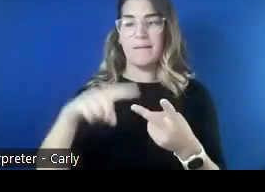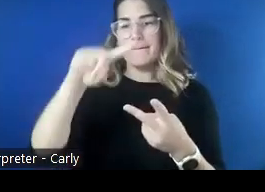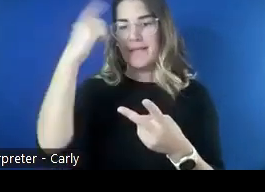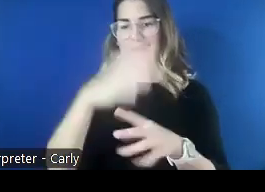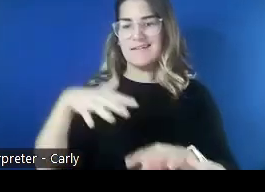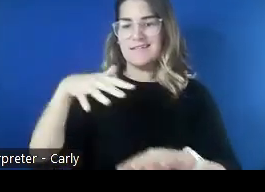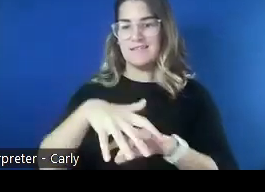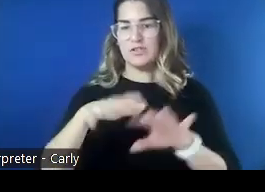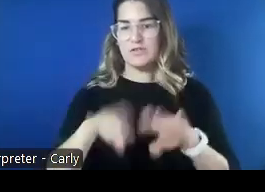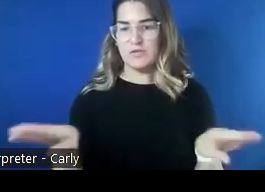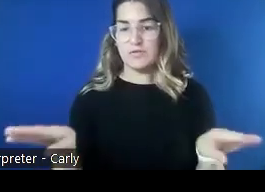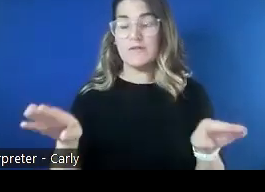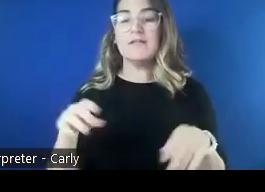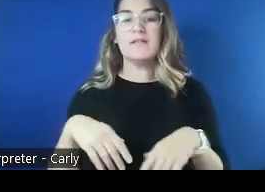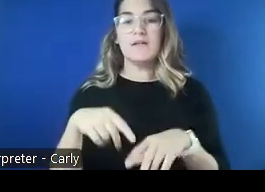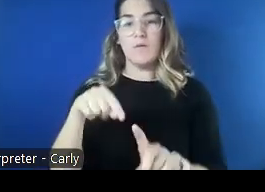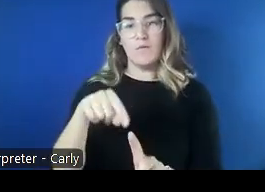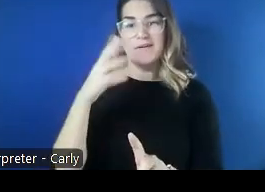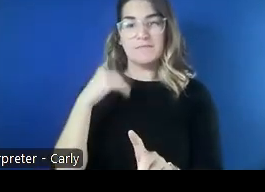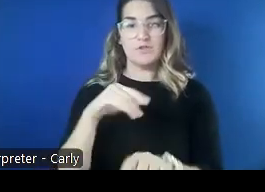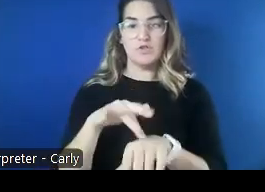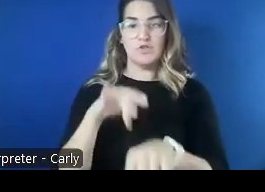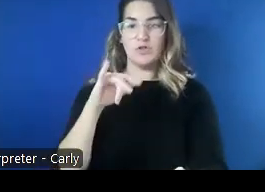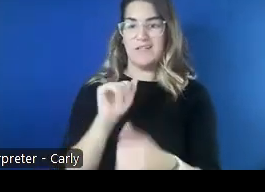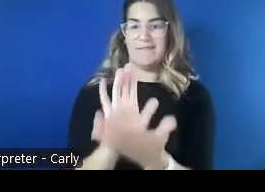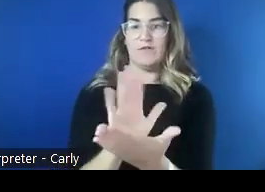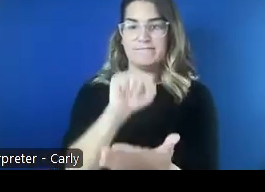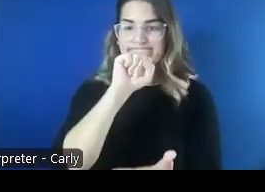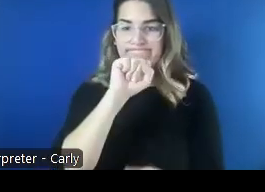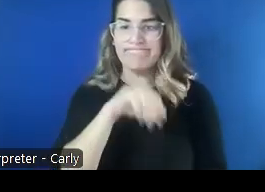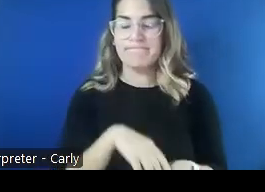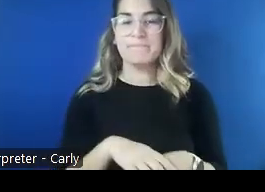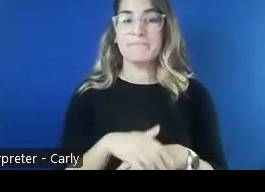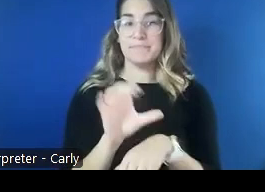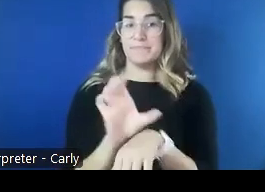children who have experienced early adversity and so consultation can help in identifying potential